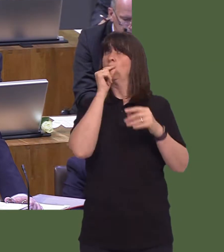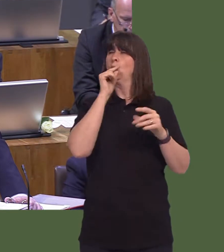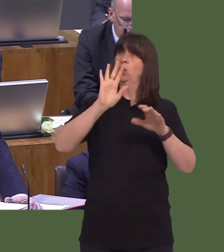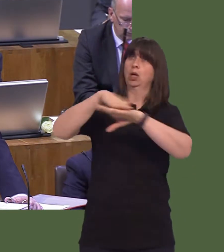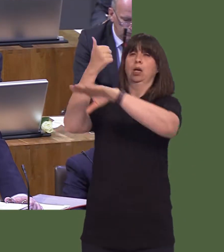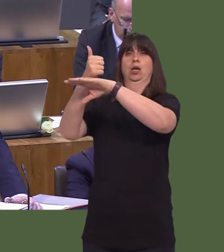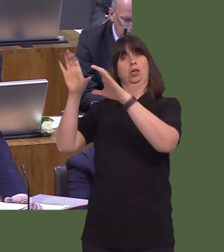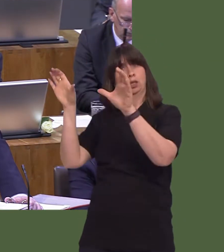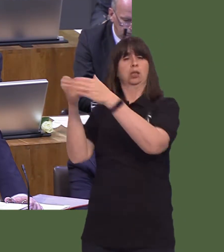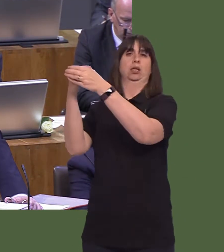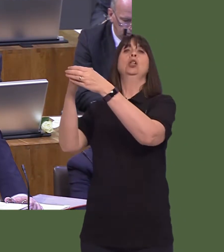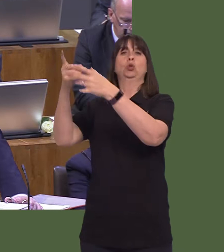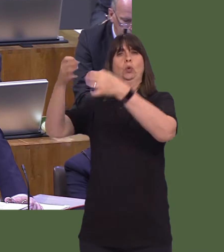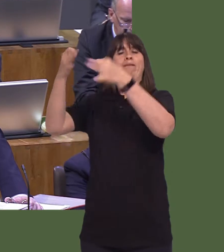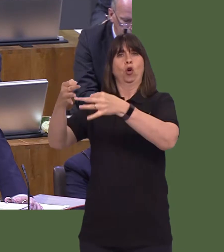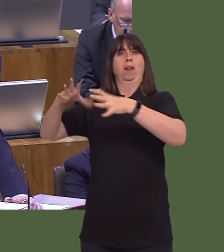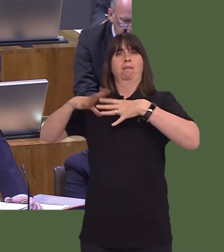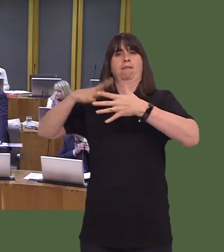preparation of the plan for the region can begin.